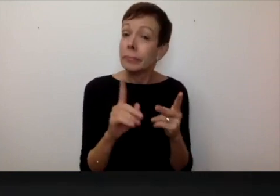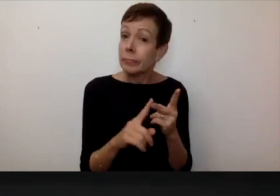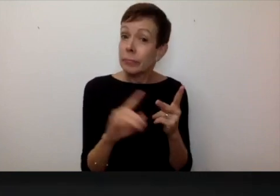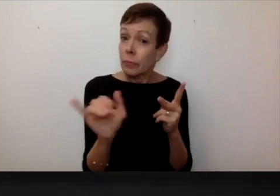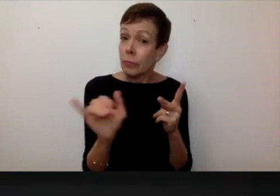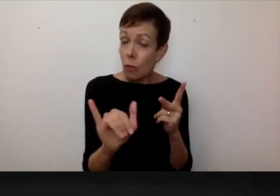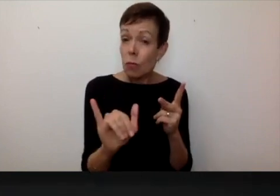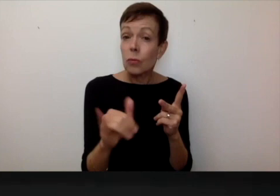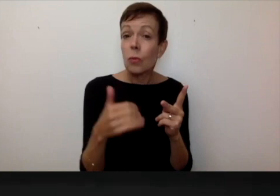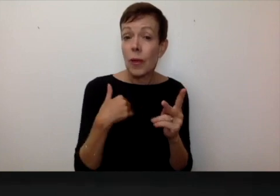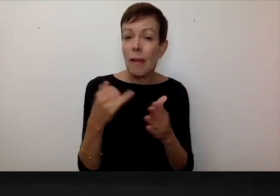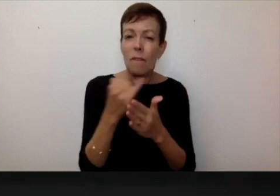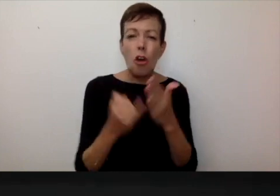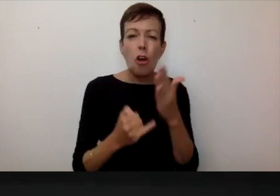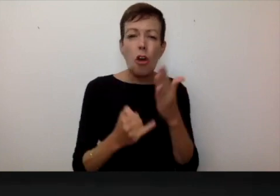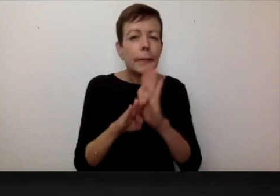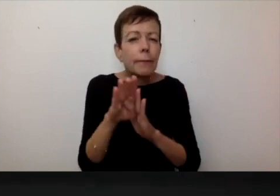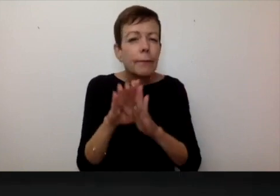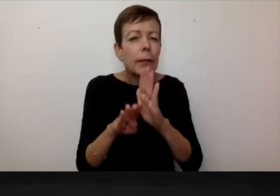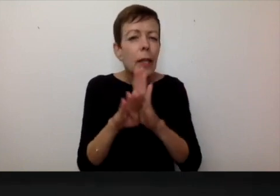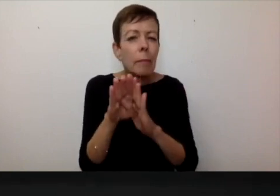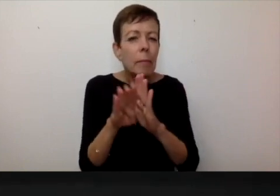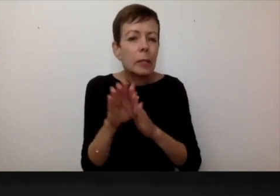called arts development work and it covers a